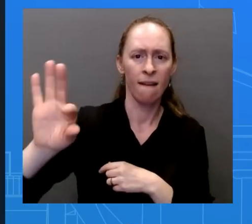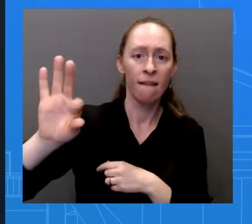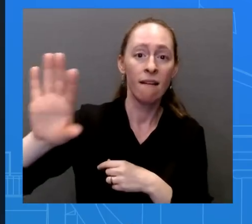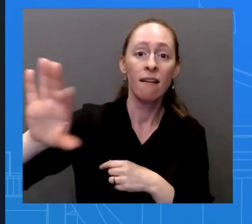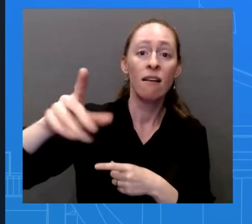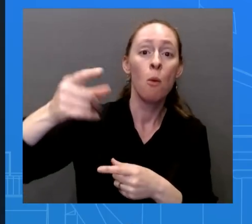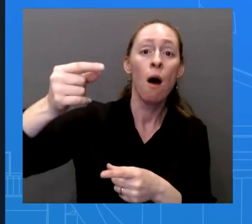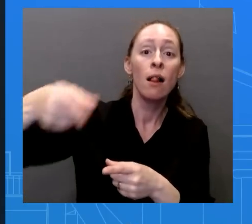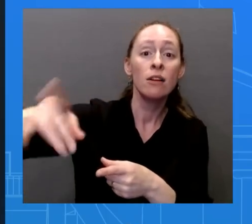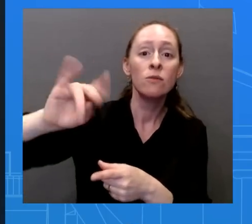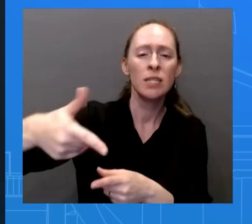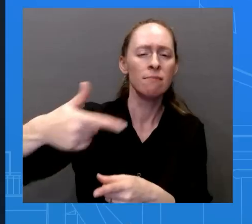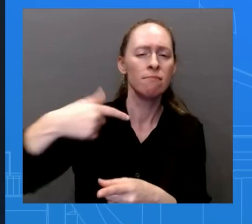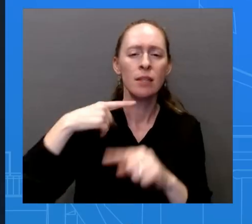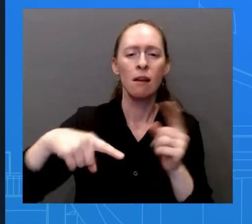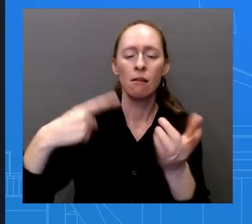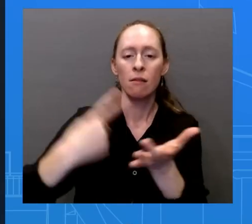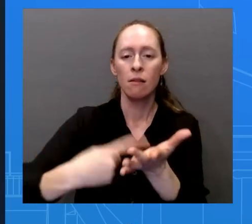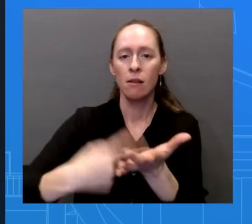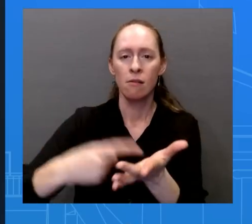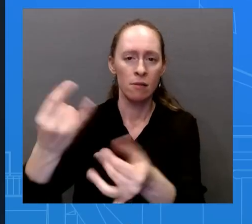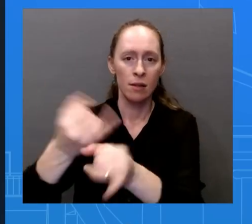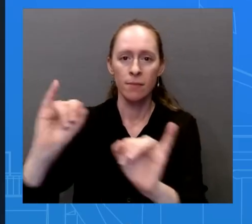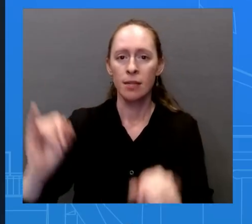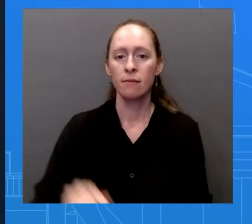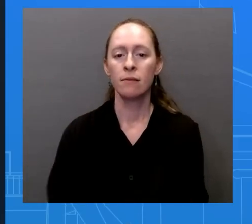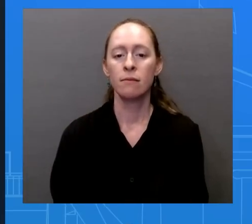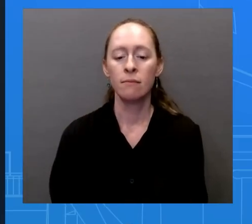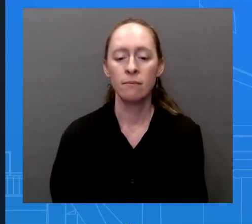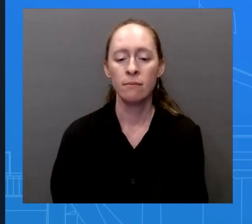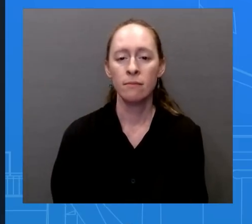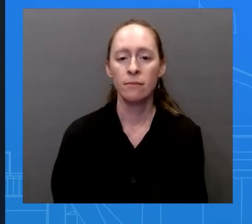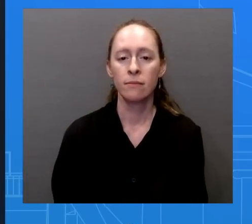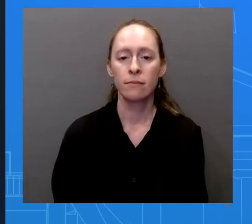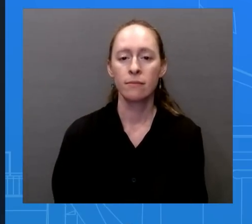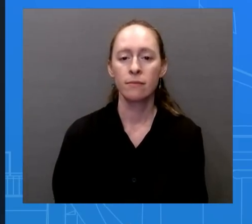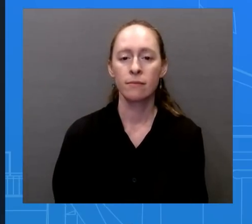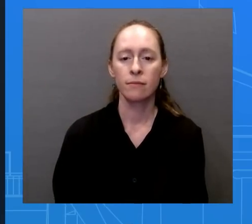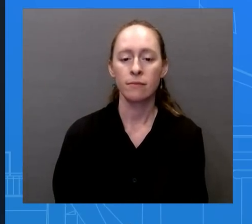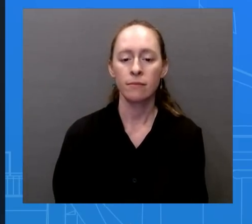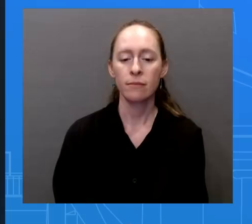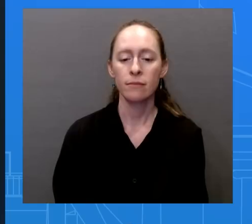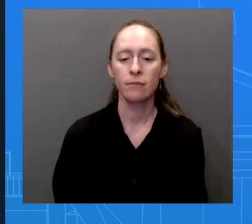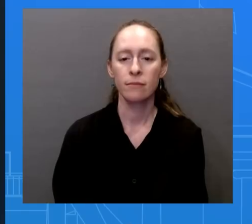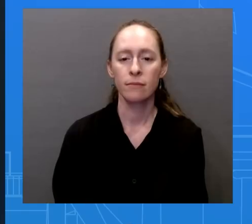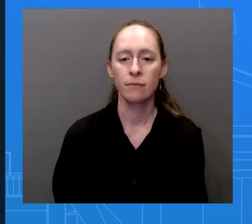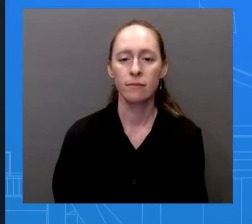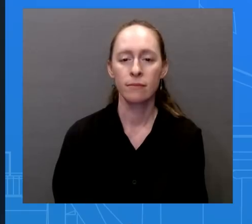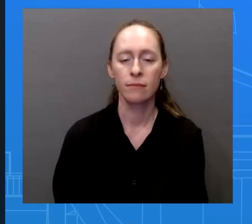Go ahead, Eli. The Press: Thanks, Karine. The President has condemned racism many times since taking office.